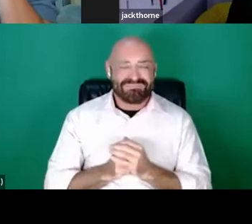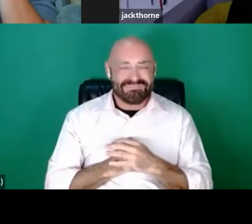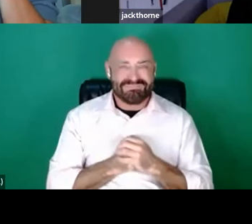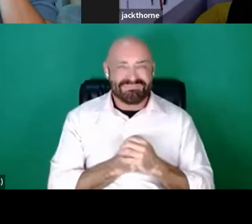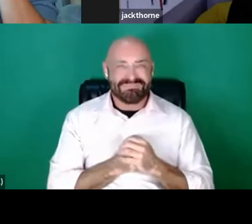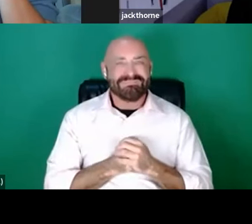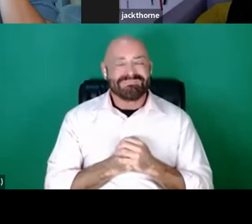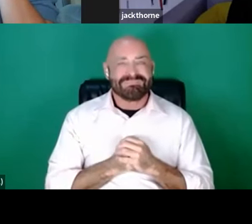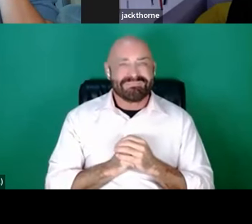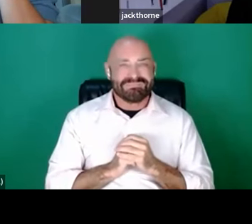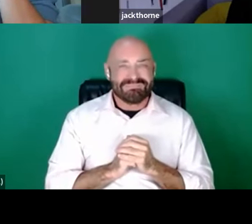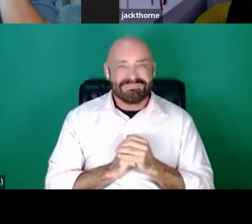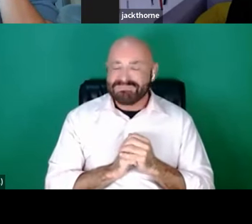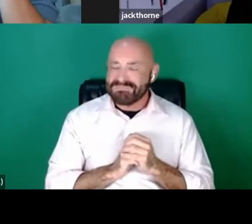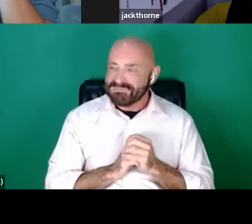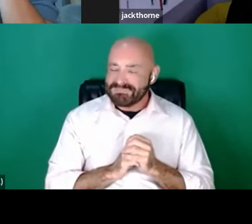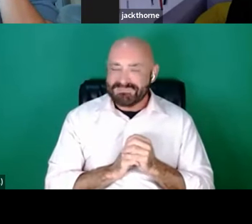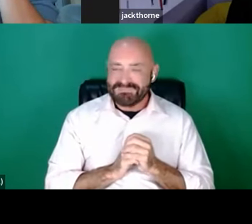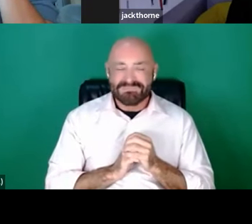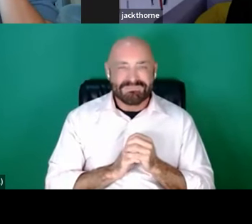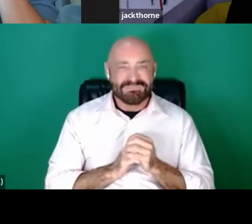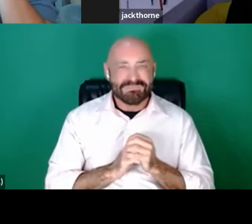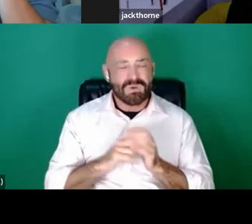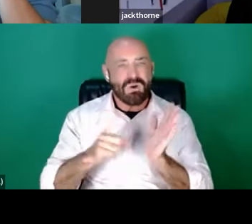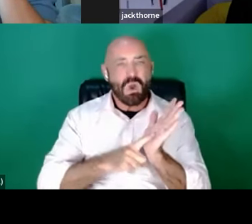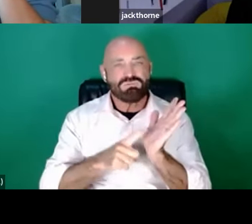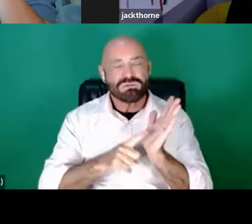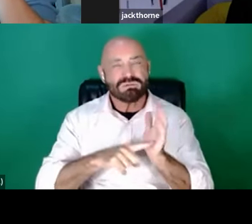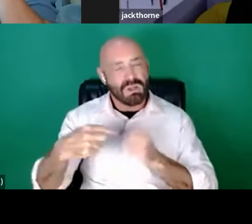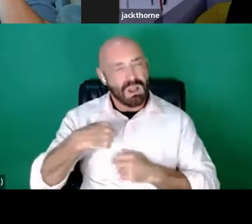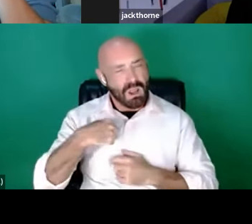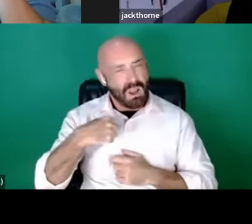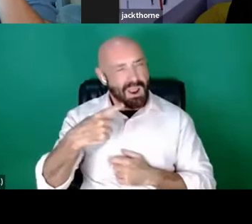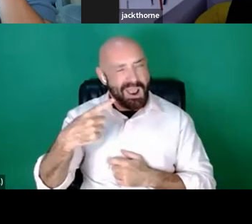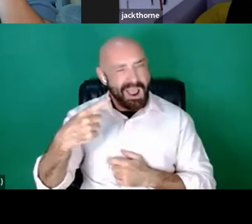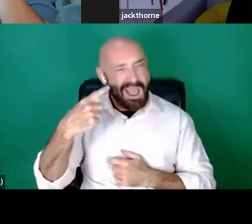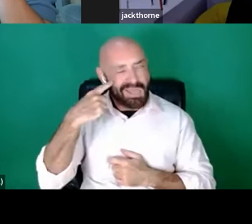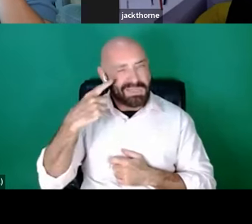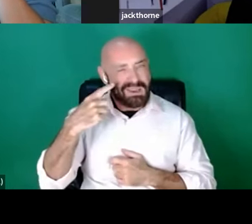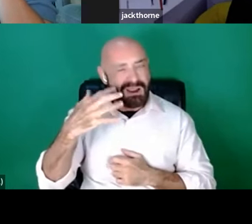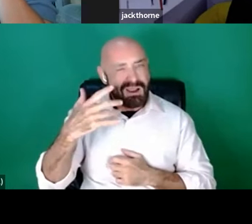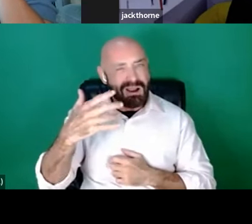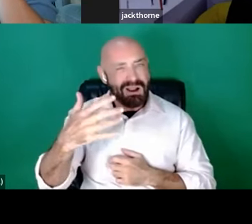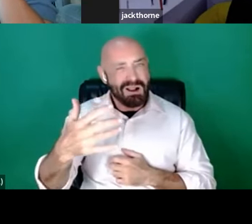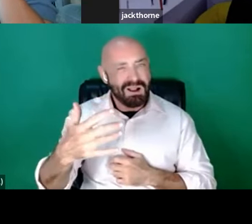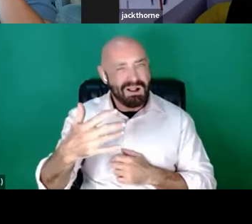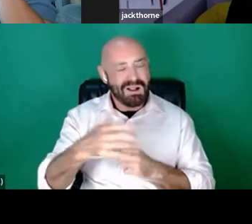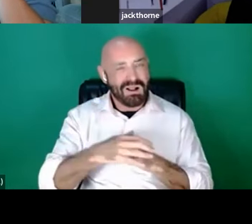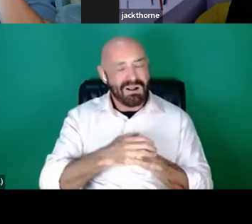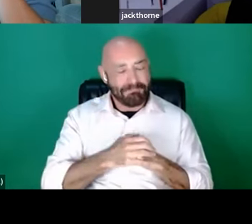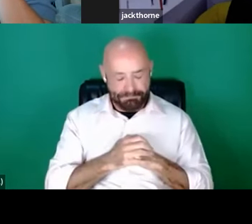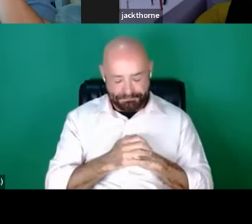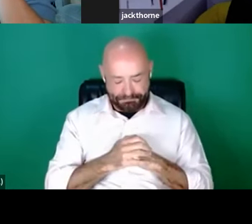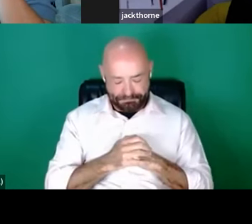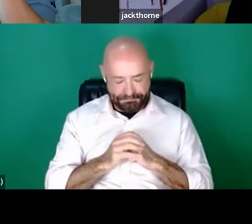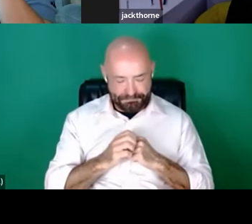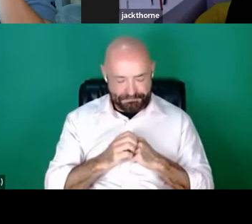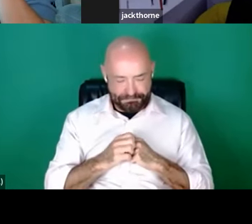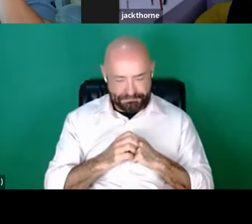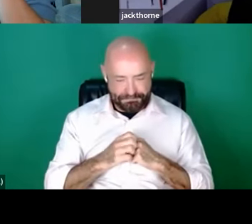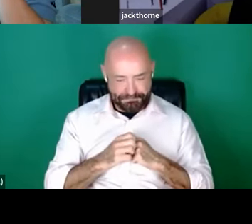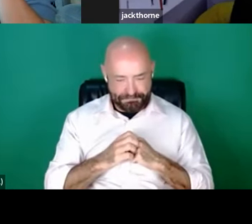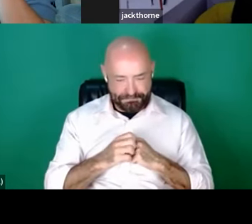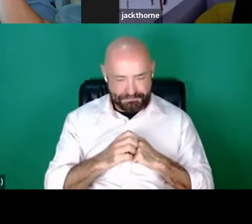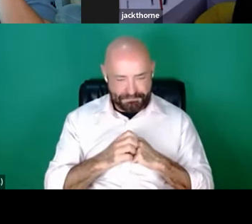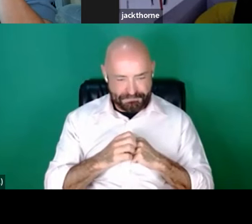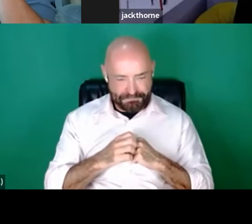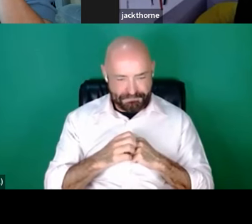I think as well, as someone who uses social care